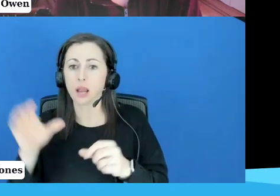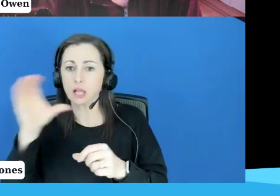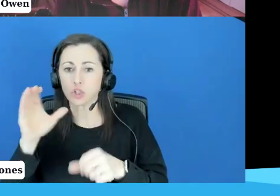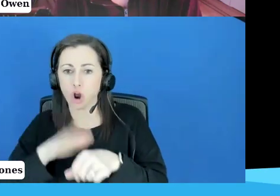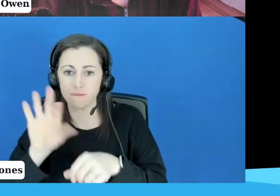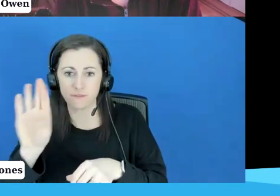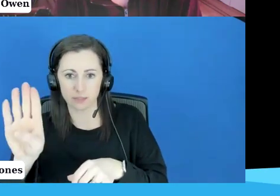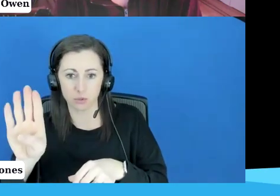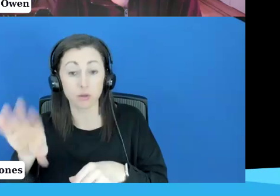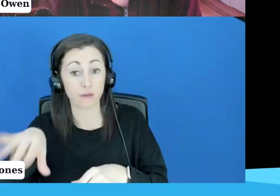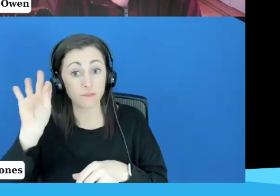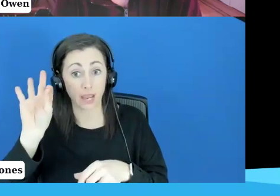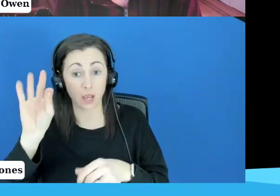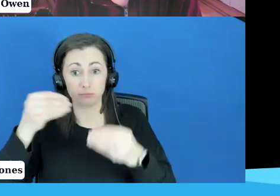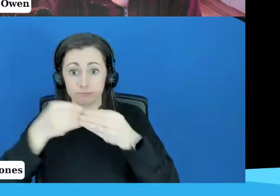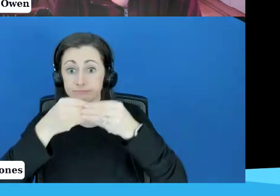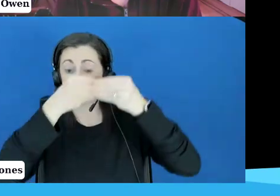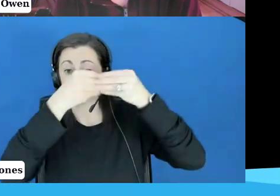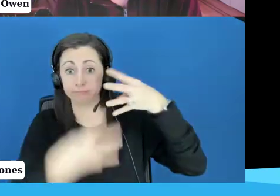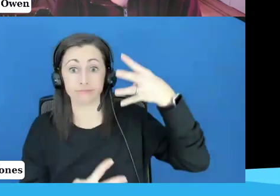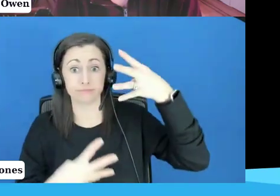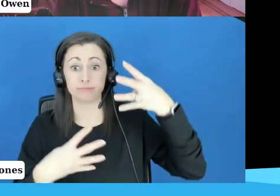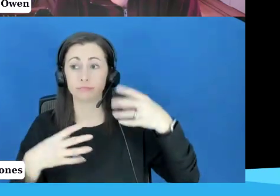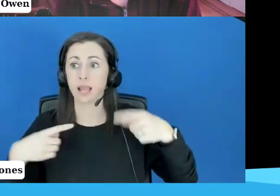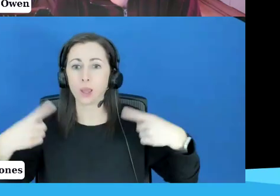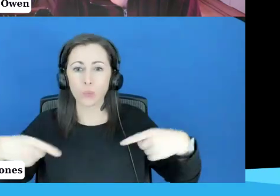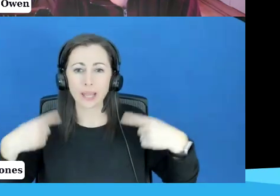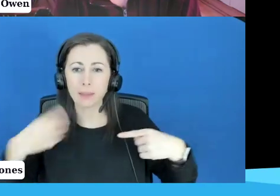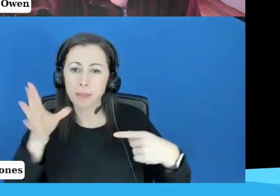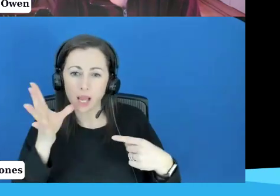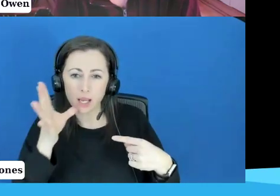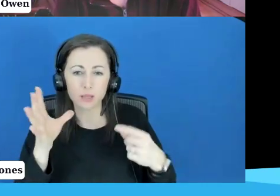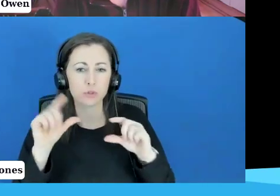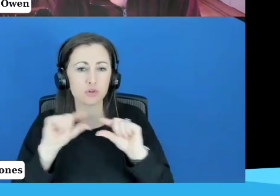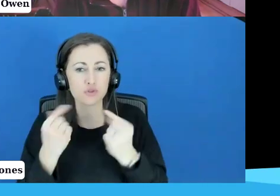That's when I found so many like wheel mom groups and things like that.